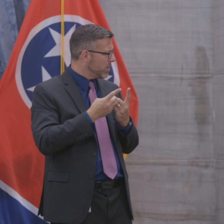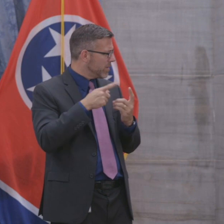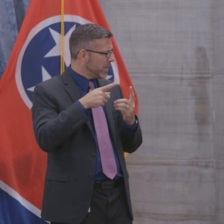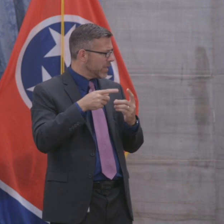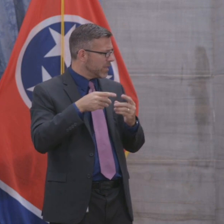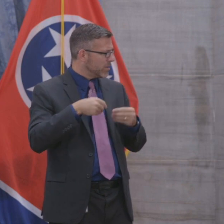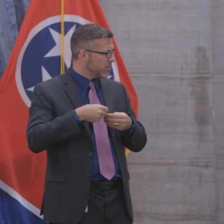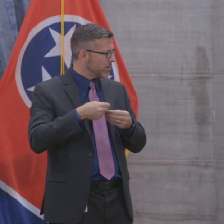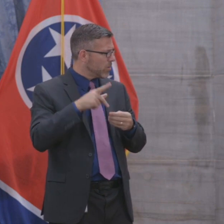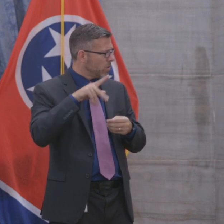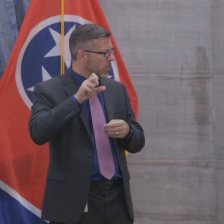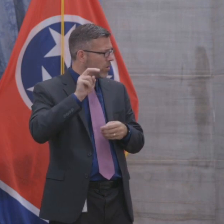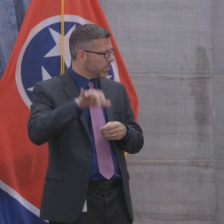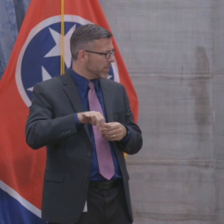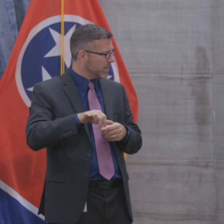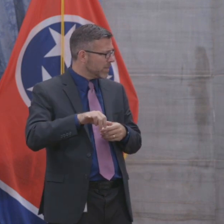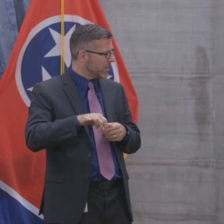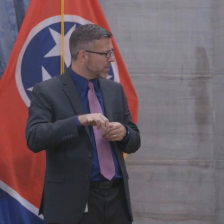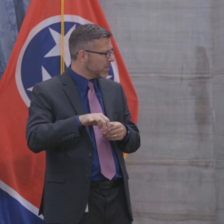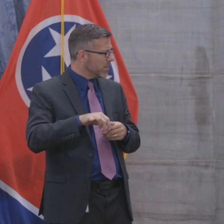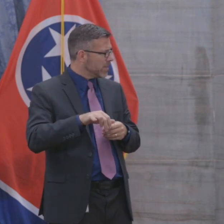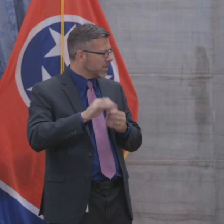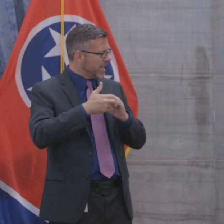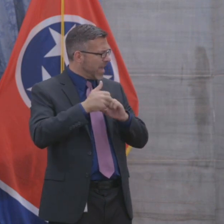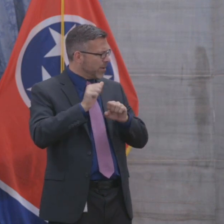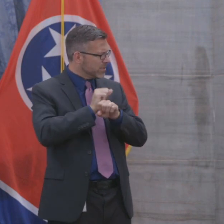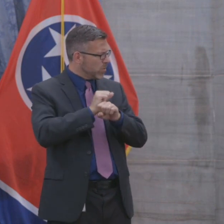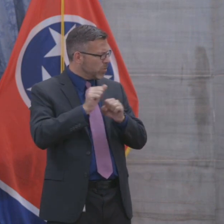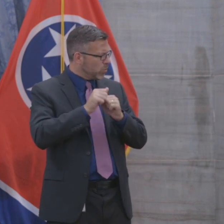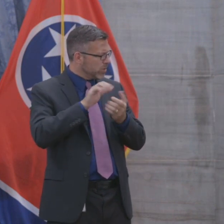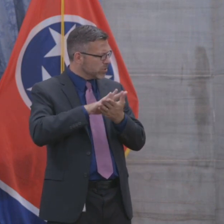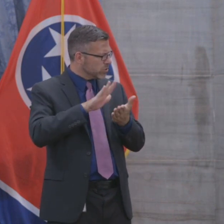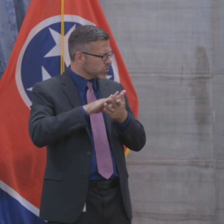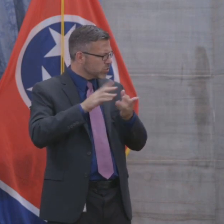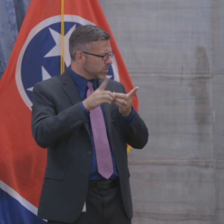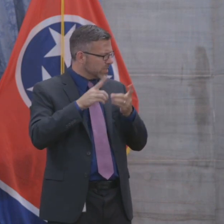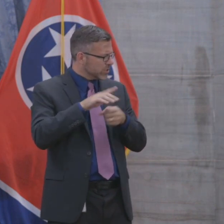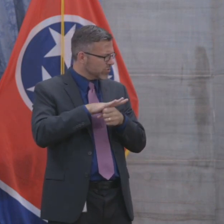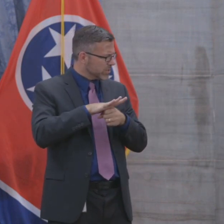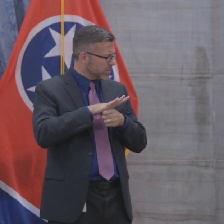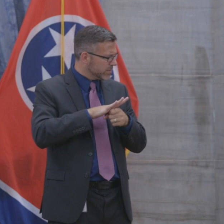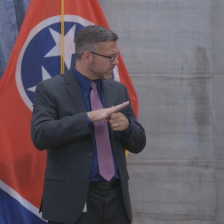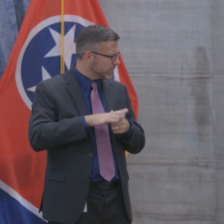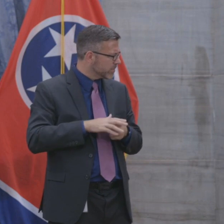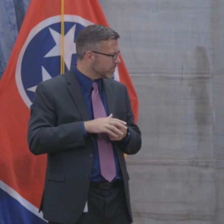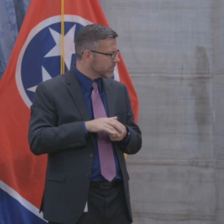that we don't cross over lines that we can't. But we believe it will -- it will be forthcoming soon.